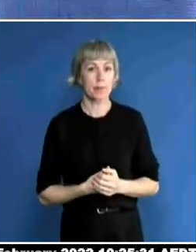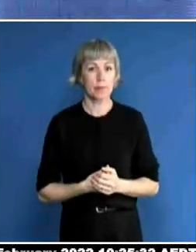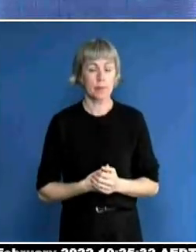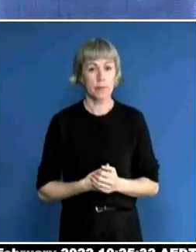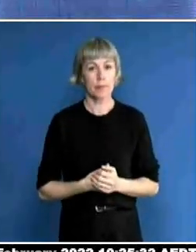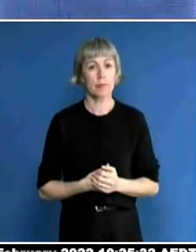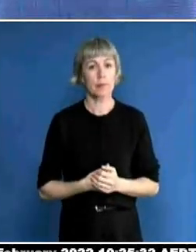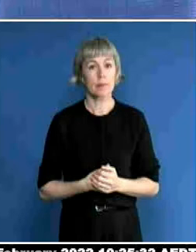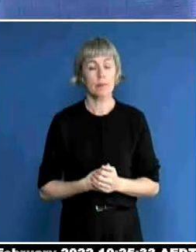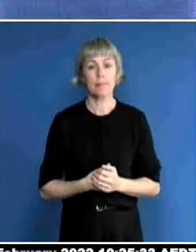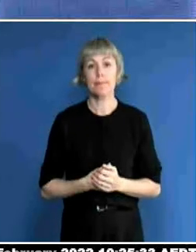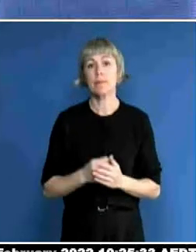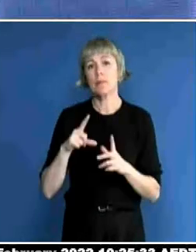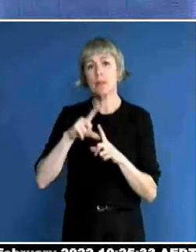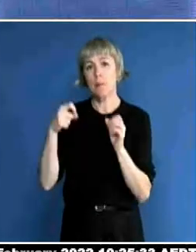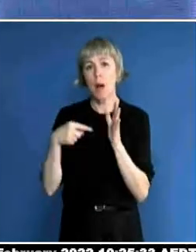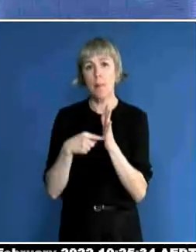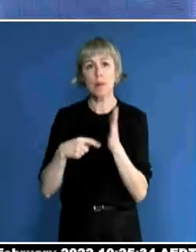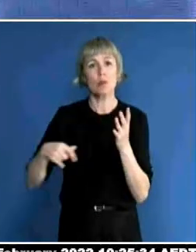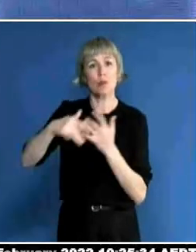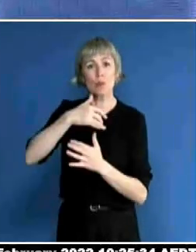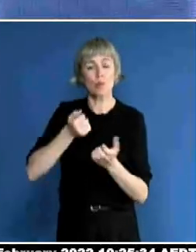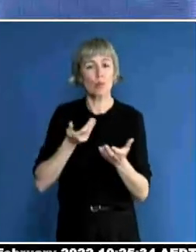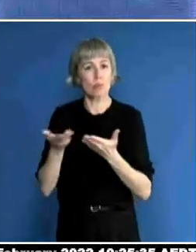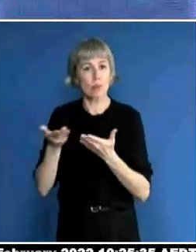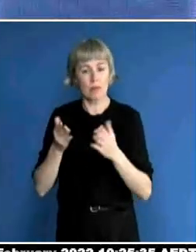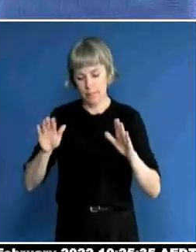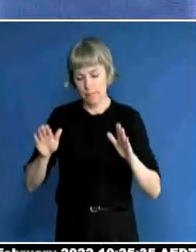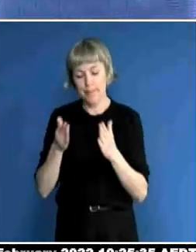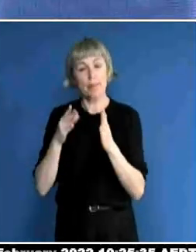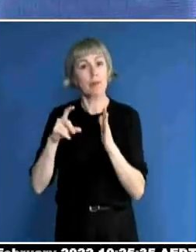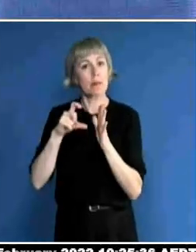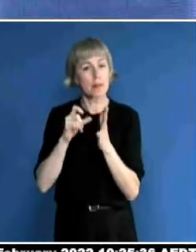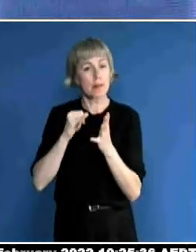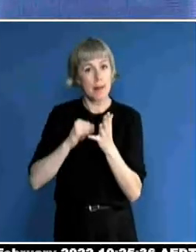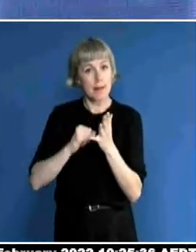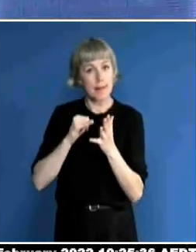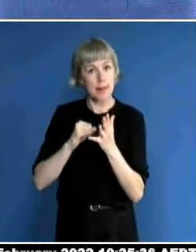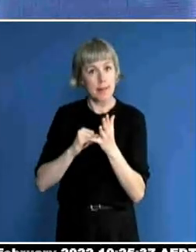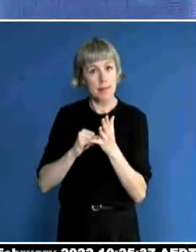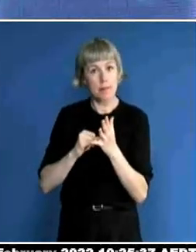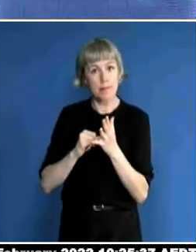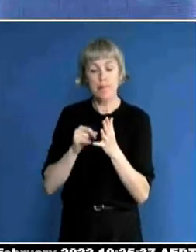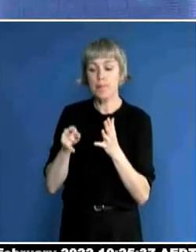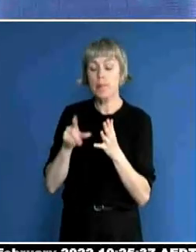for the purpose of this hearing, is also presently undertaking a public consultation